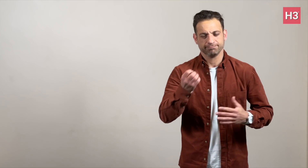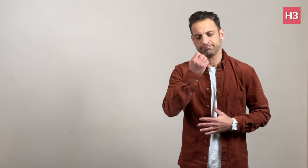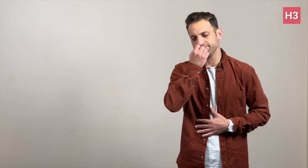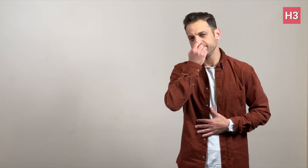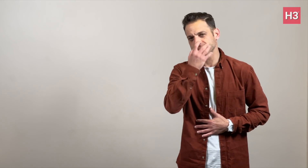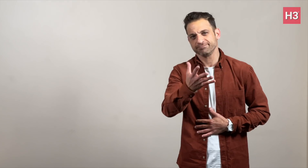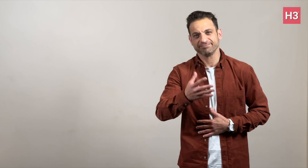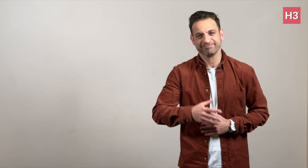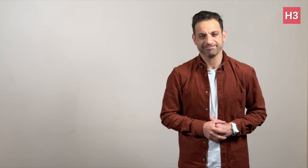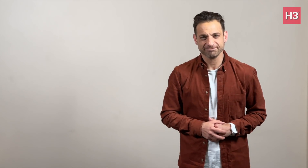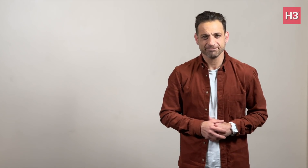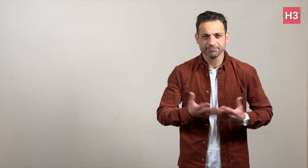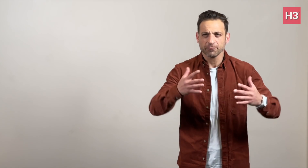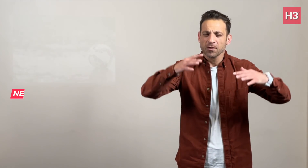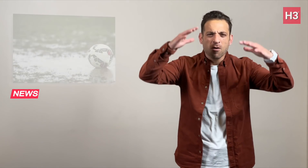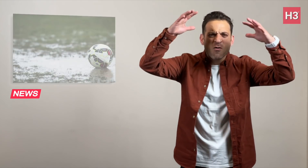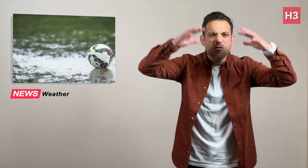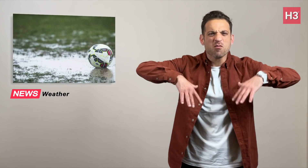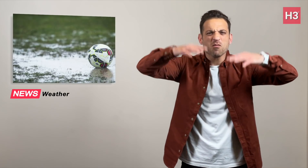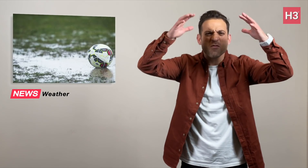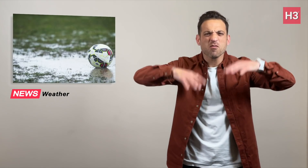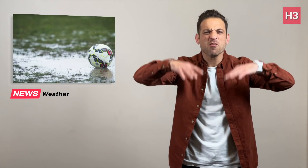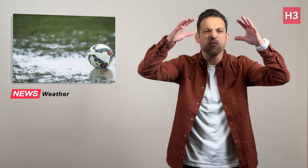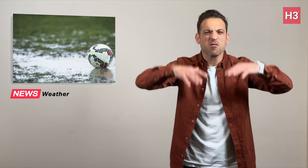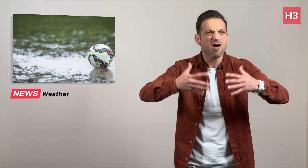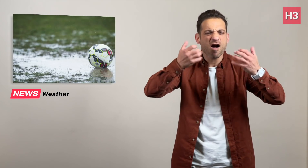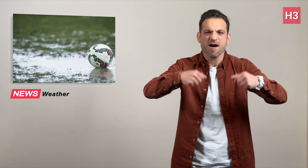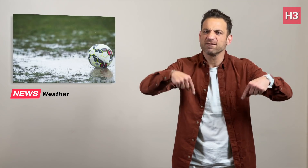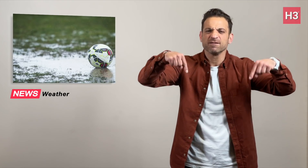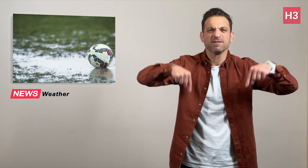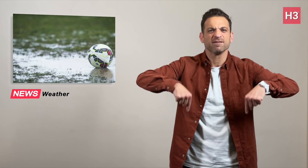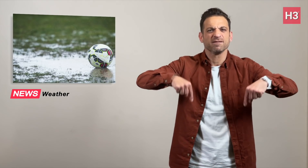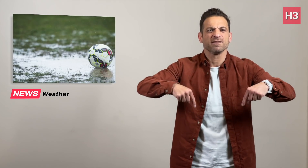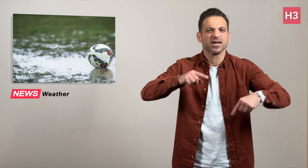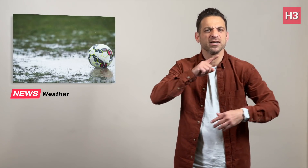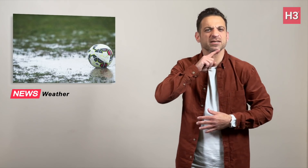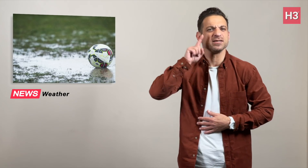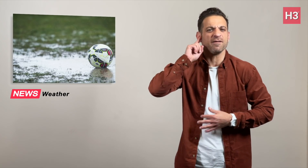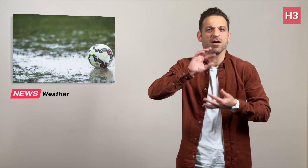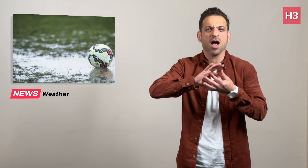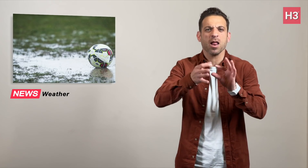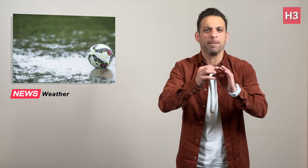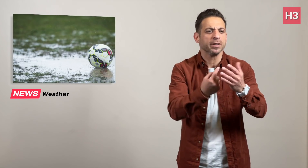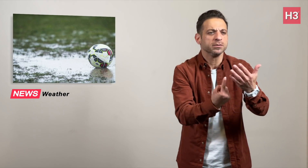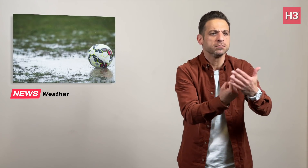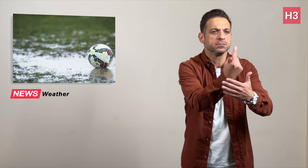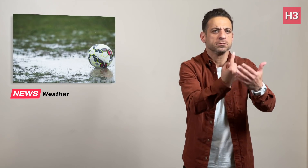Impressive! Today, the Summer Deaflympics encountered a number of setbacks and one of them is rain,